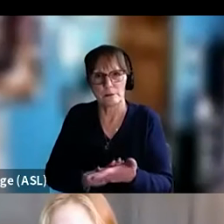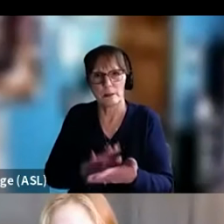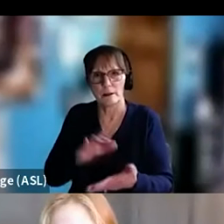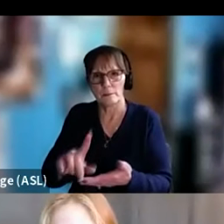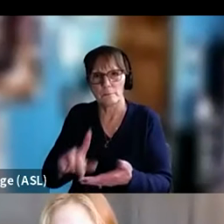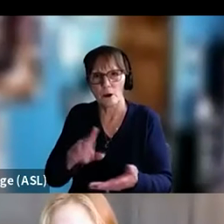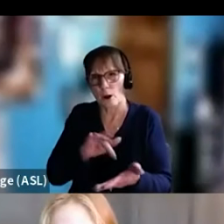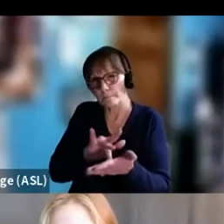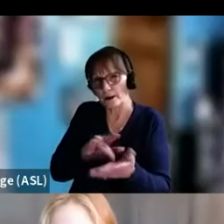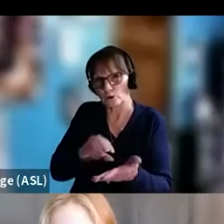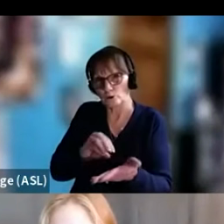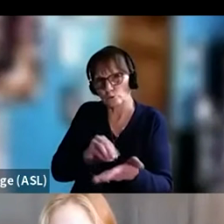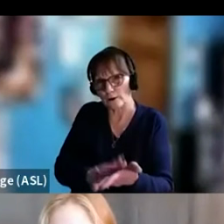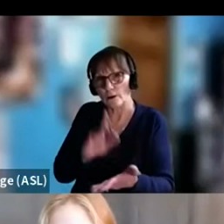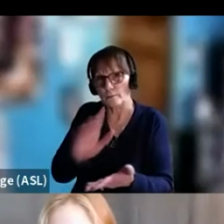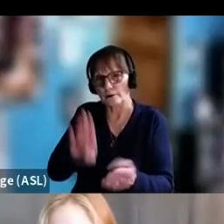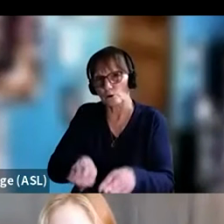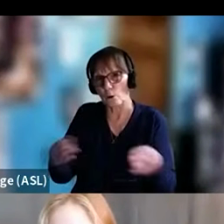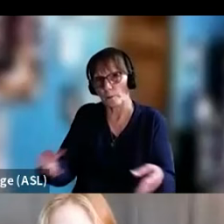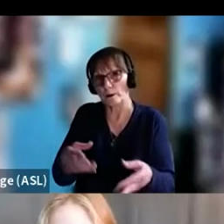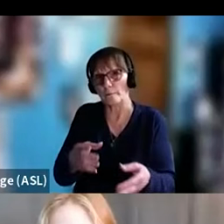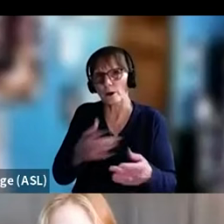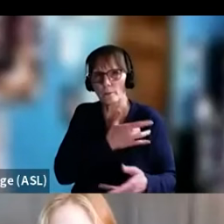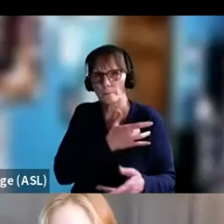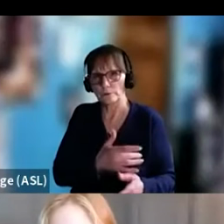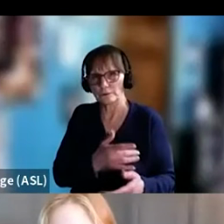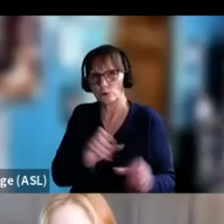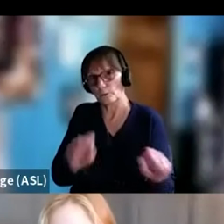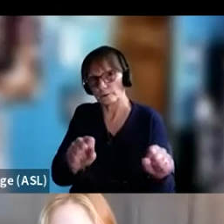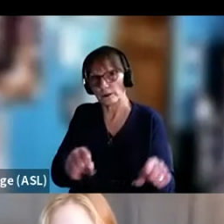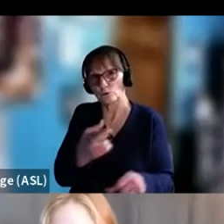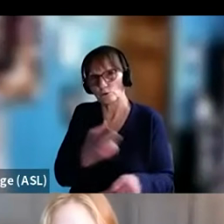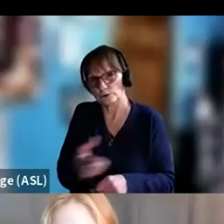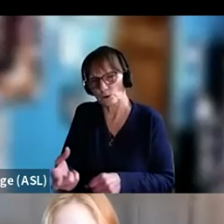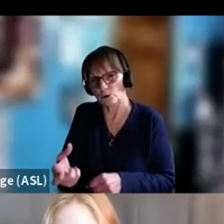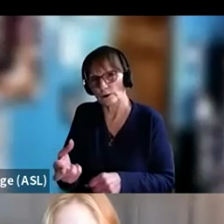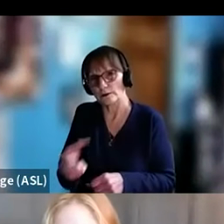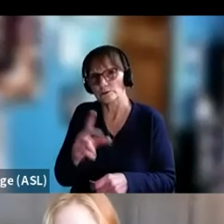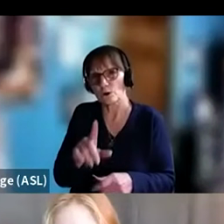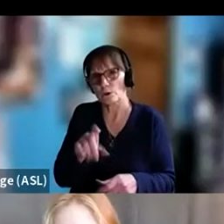but could open up potential resources that folks may have access to, to get some of these additional support systems.